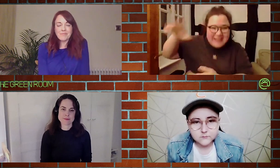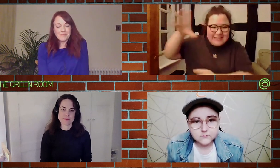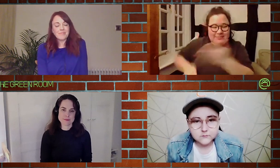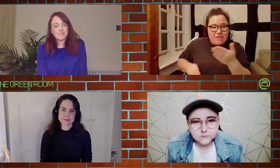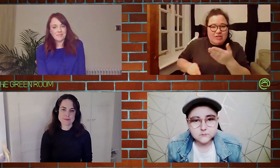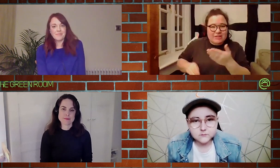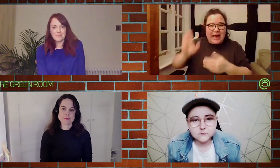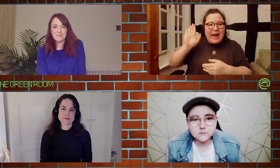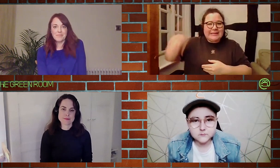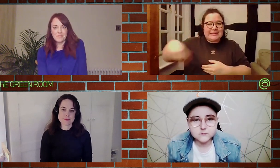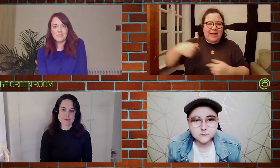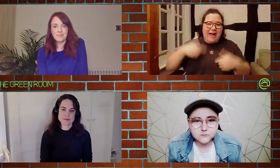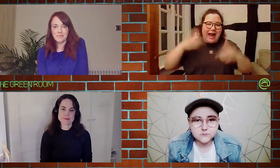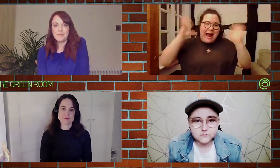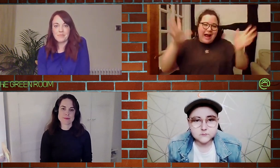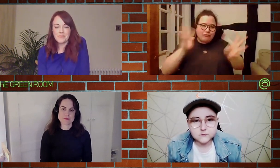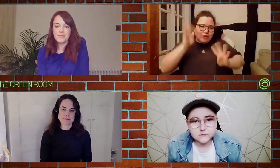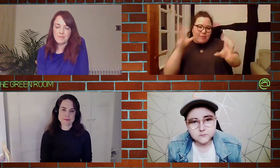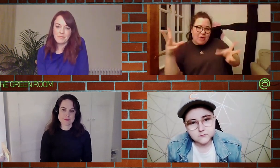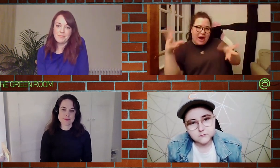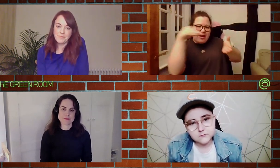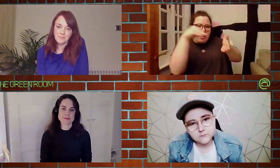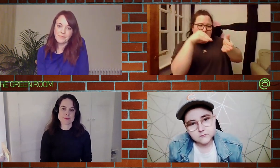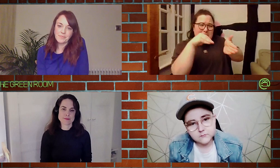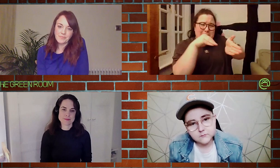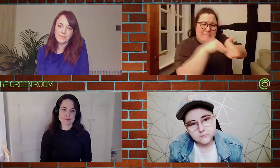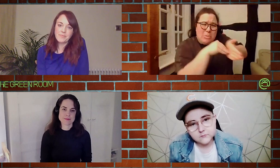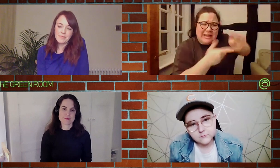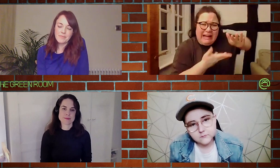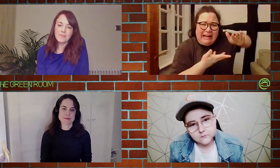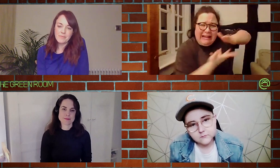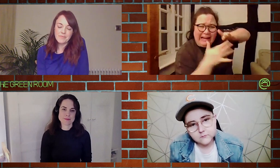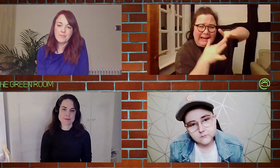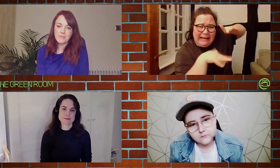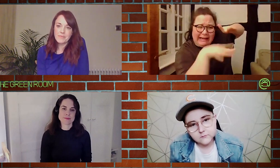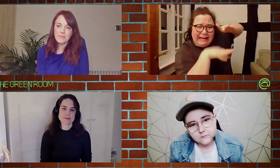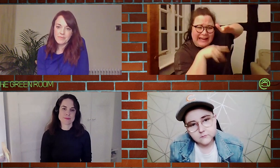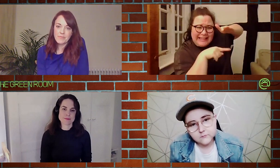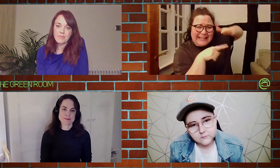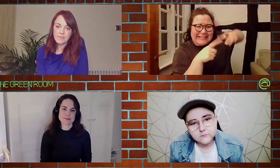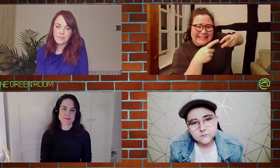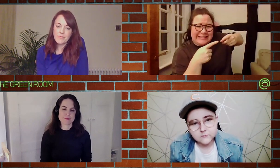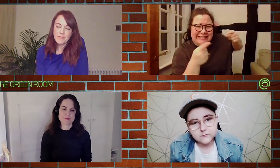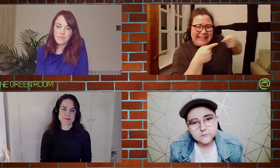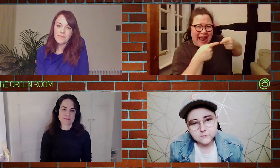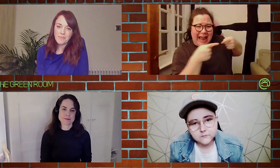So I can really connect to that experience I can bring in all that